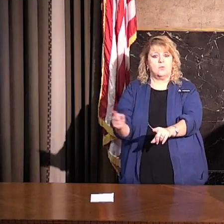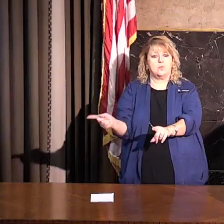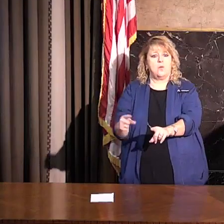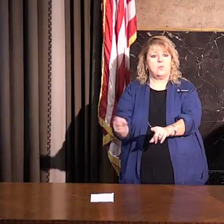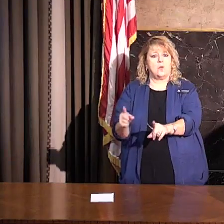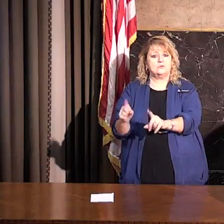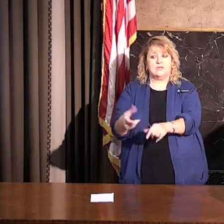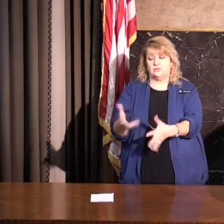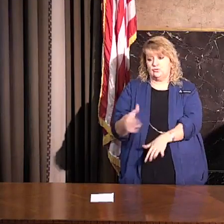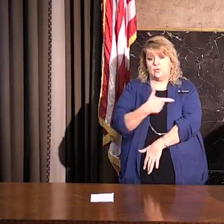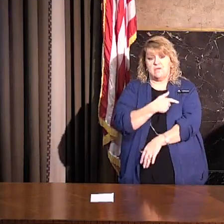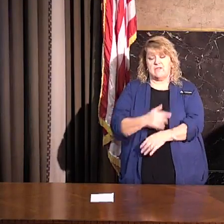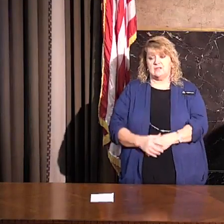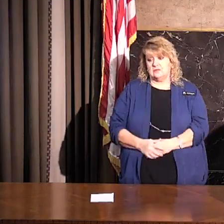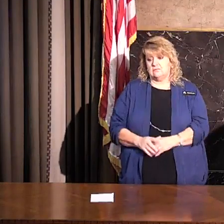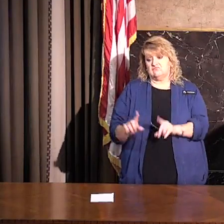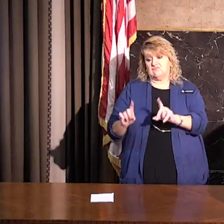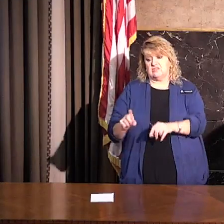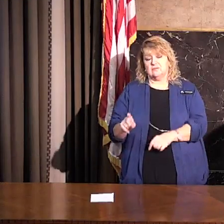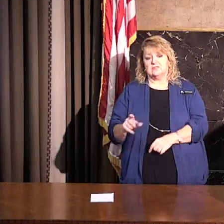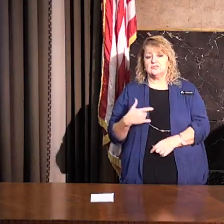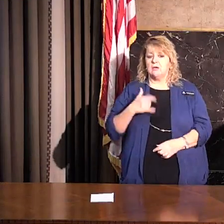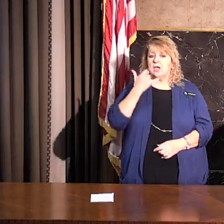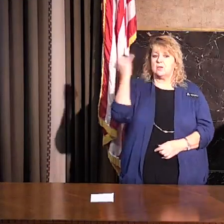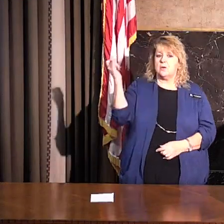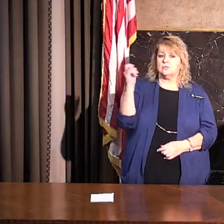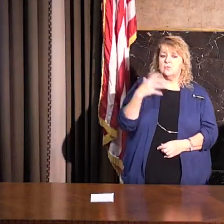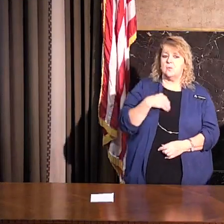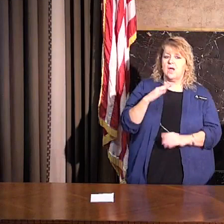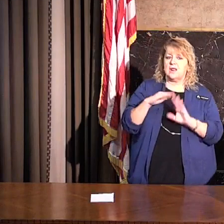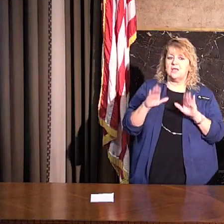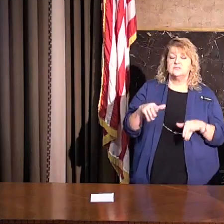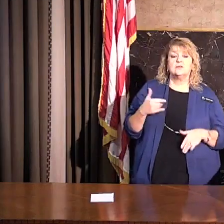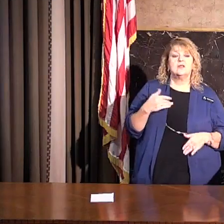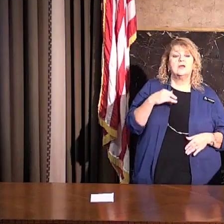this morning uh on the call